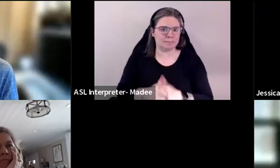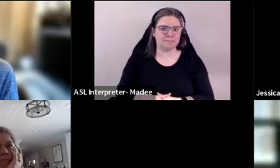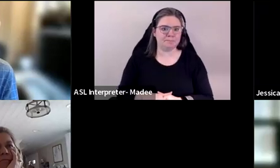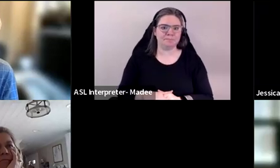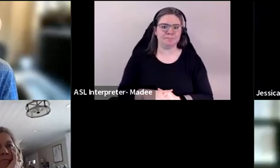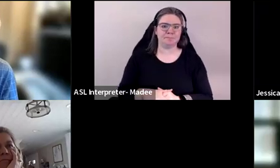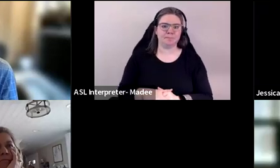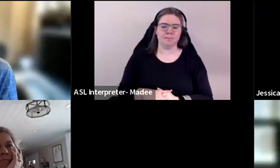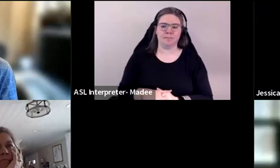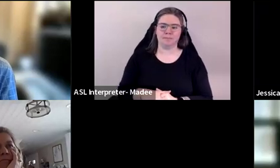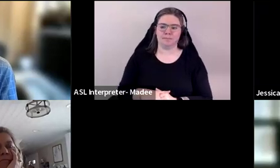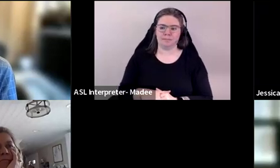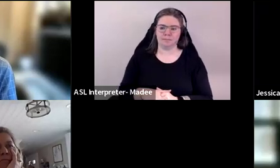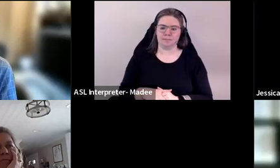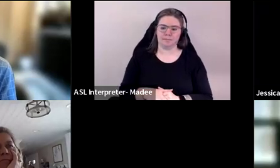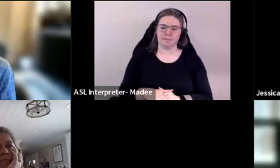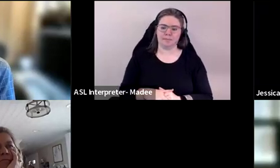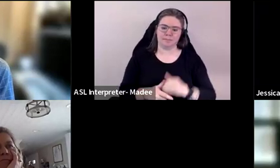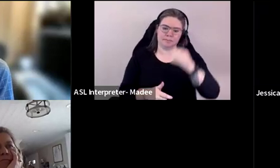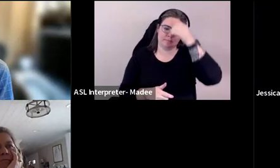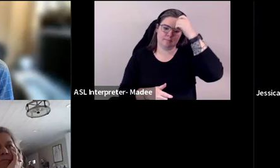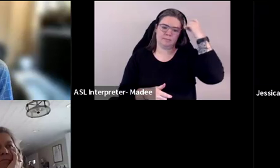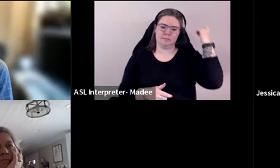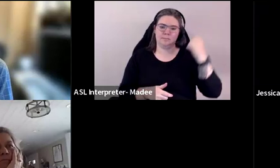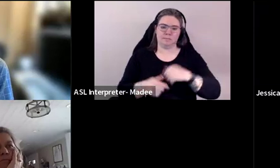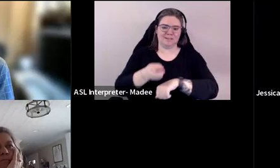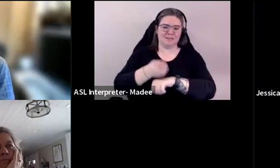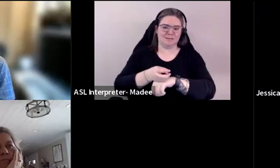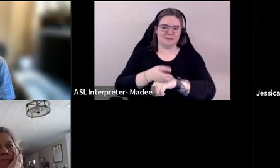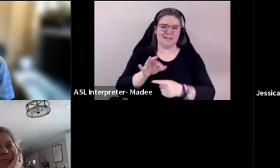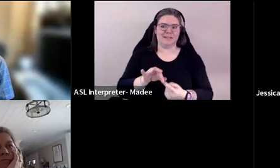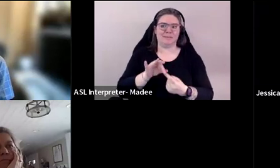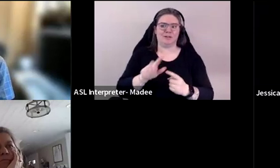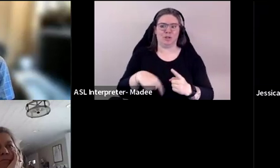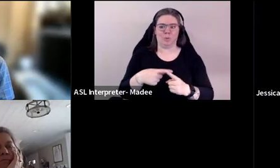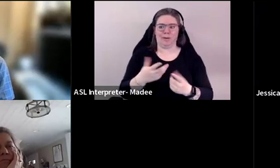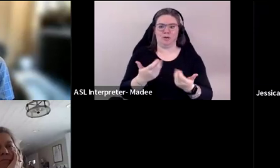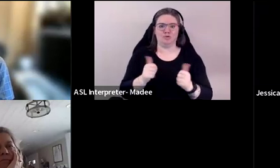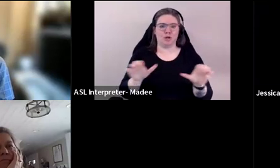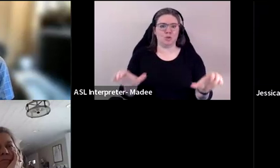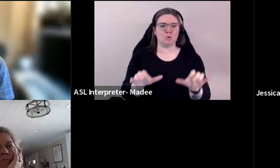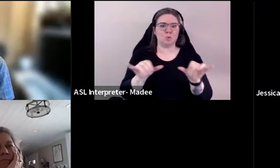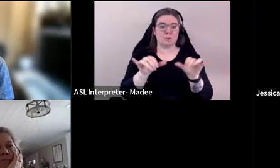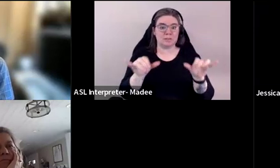Don Dew: it it it just makes it difficult, especially when you're trying to do systems change advocacy really need that strong